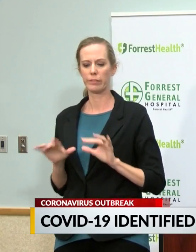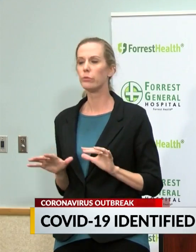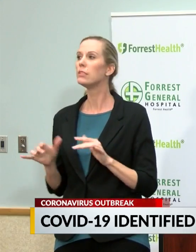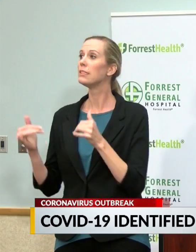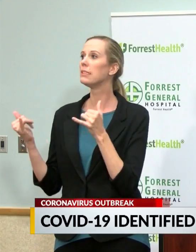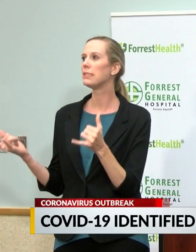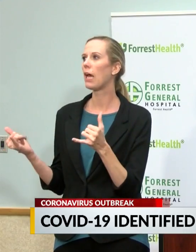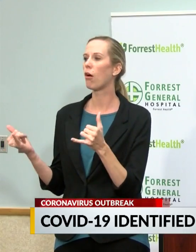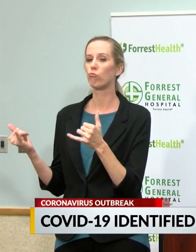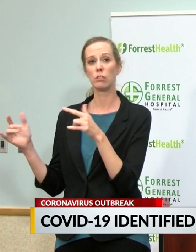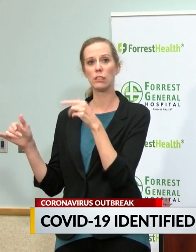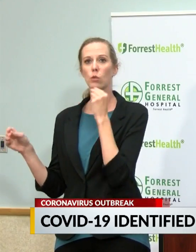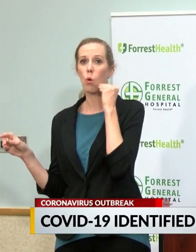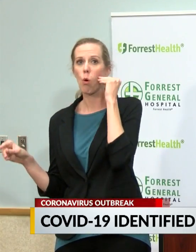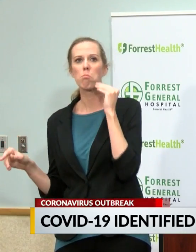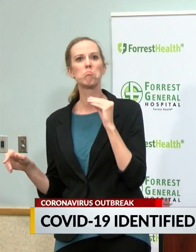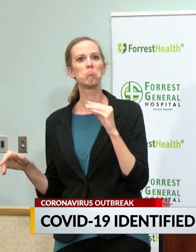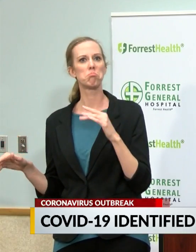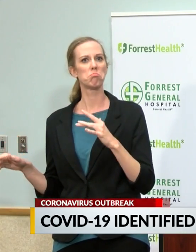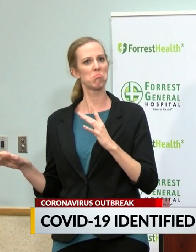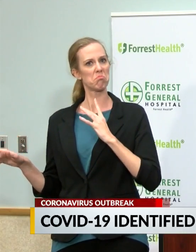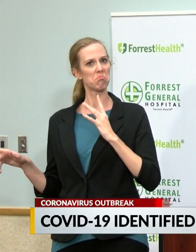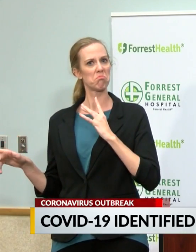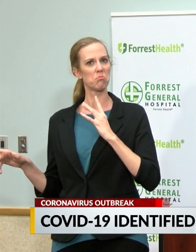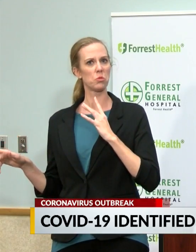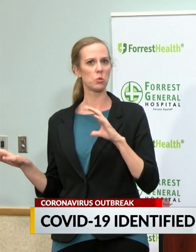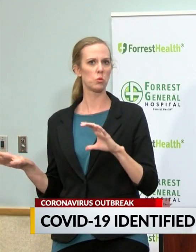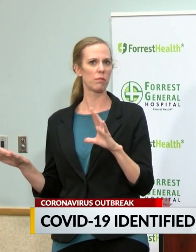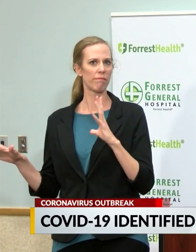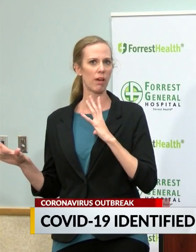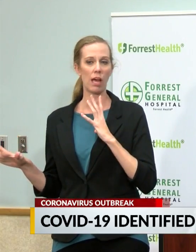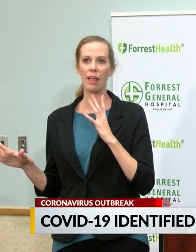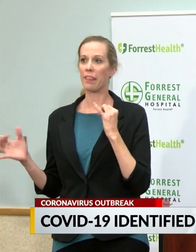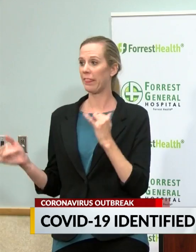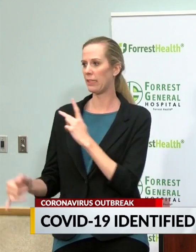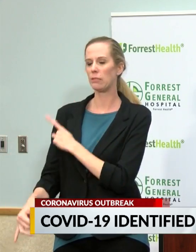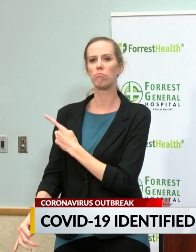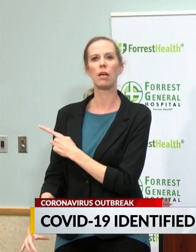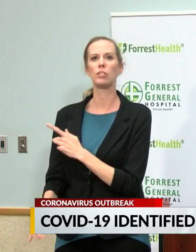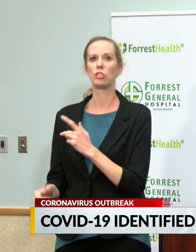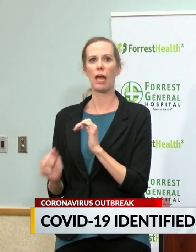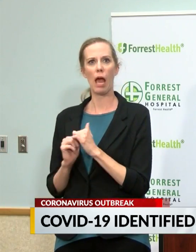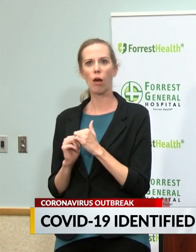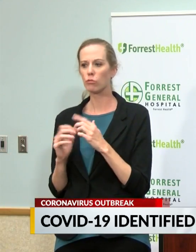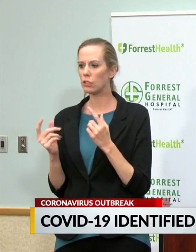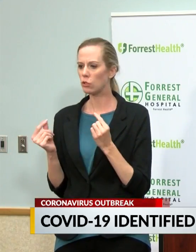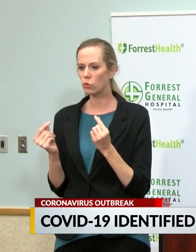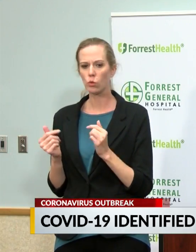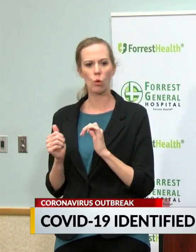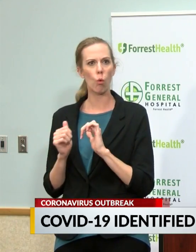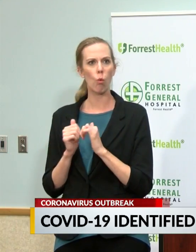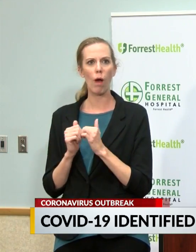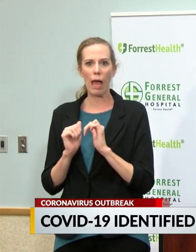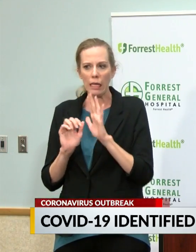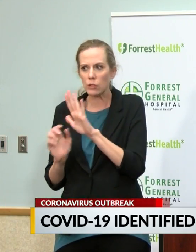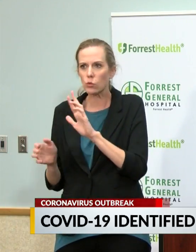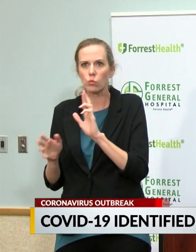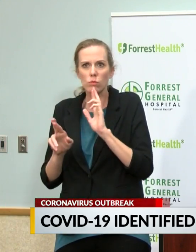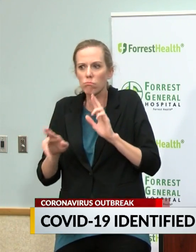TODAY HE HANDLED THIS IN THE BEST WAY POSSIBLE. DR. RAMBOD ROUHBAKHSH, ASSISTANT DIRECTOR OF FORREST GENERAL HOSPITAL FAMILY MEDICINE RESIDENCY PROGRAM. "I'm going to pause for just one quick second here, to underline how exactly perfect this patient handled this interaction.